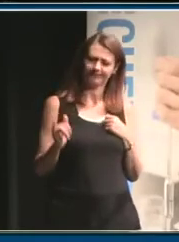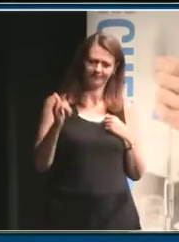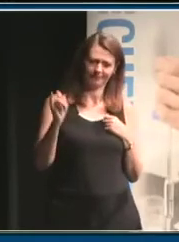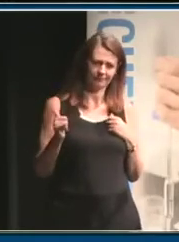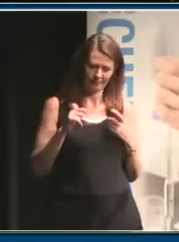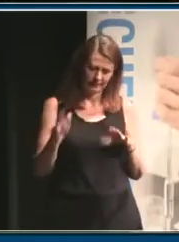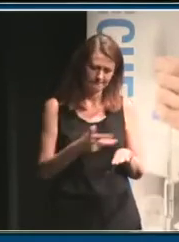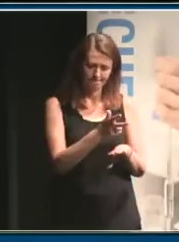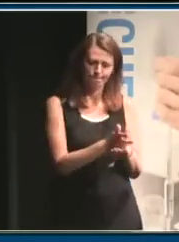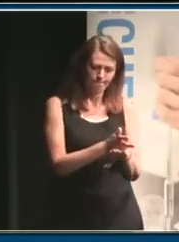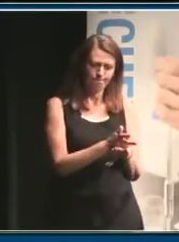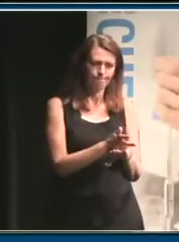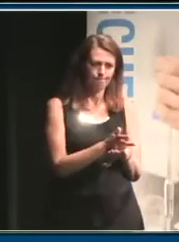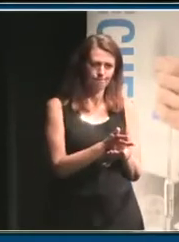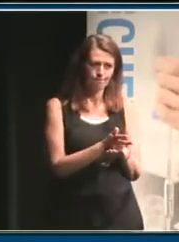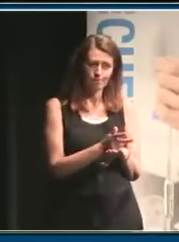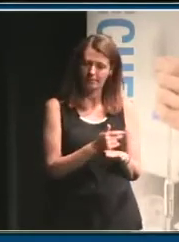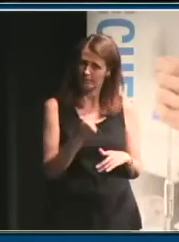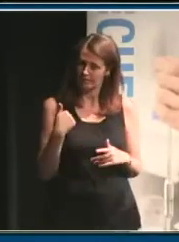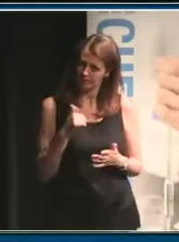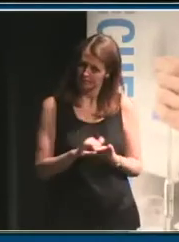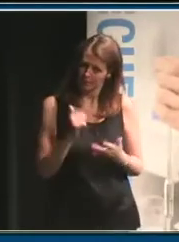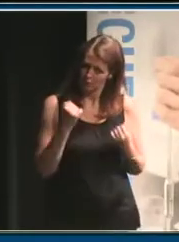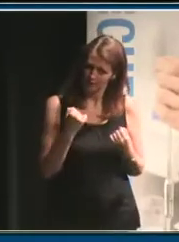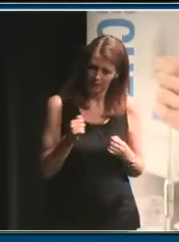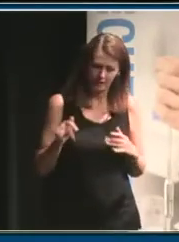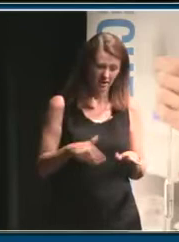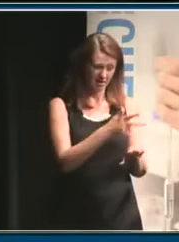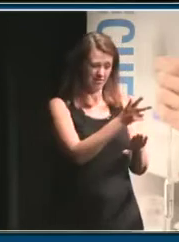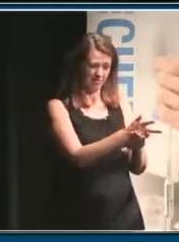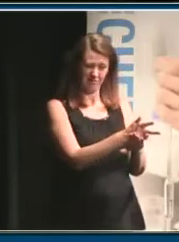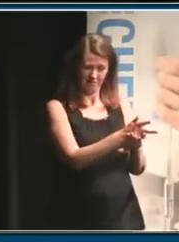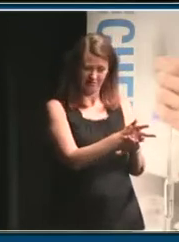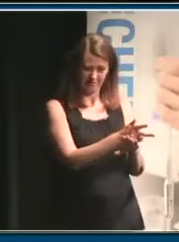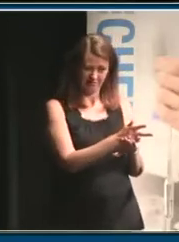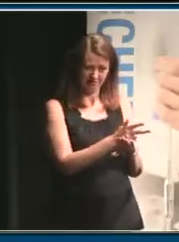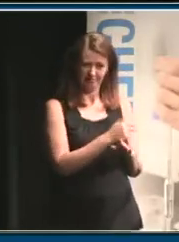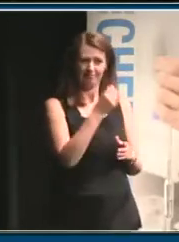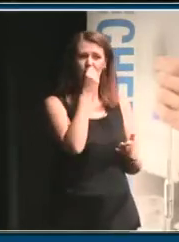over to the side of the road. Dutiful driver… and I’m in a parking lot of a grocery store